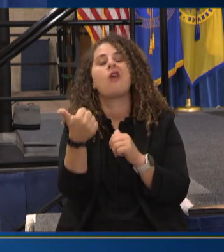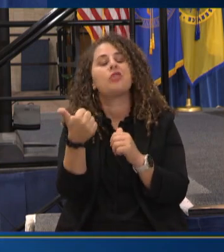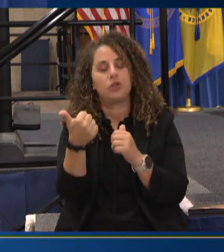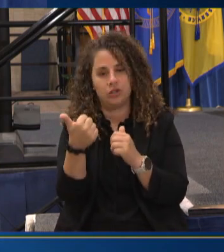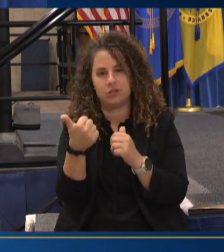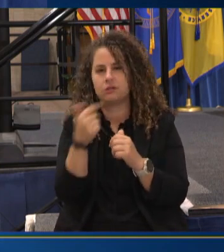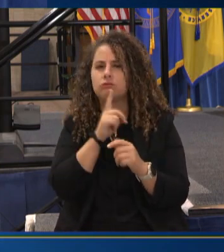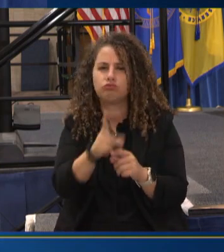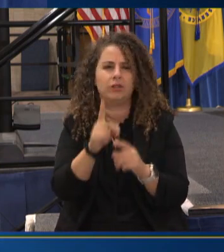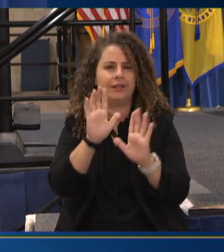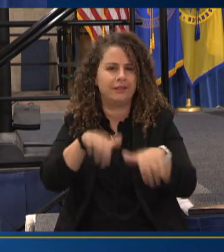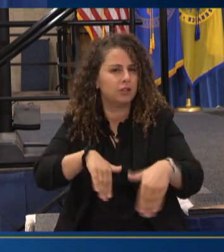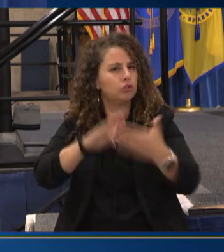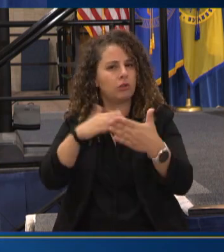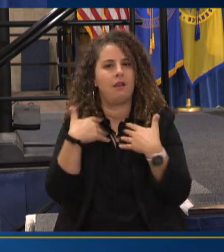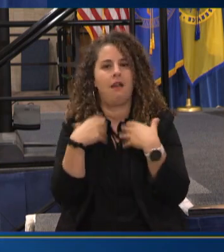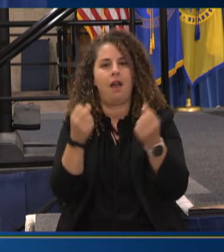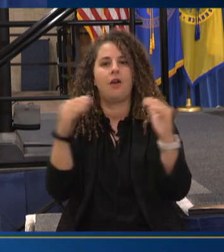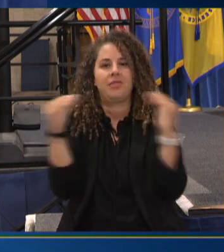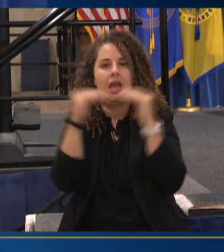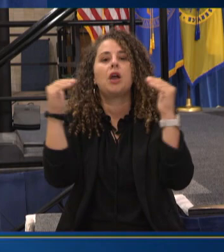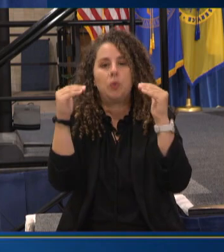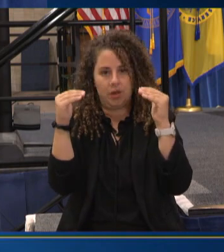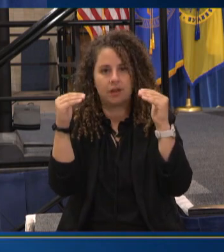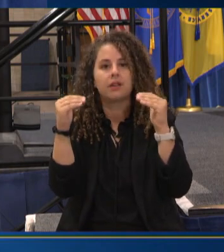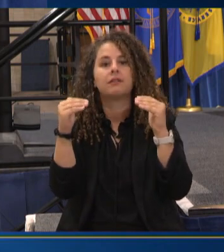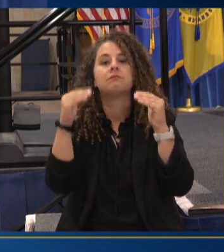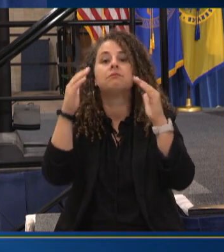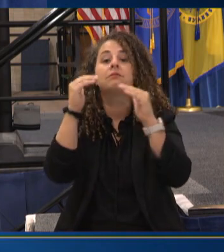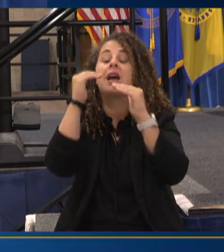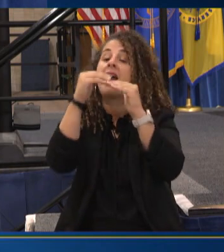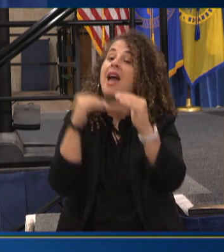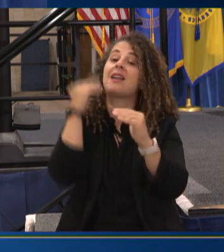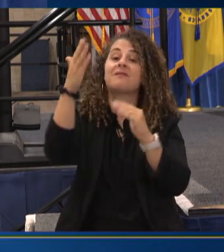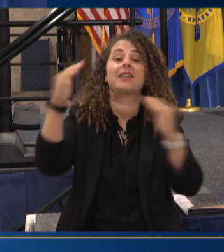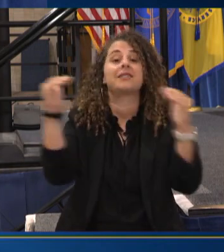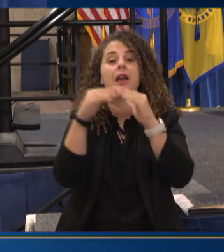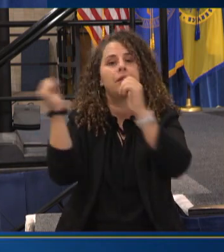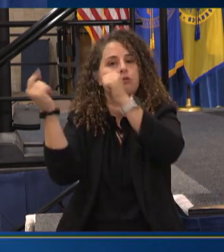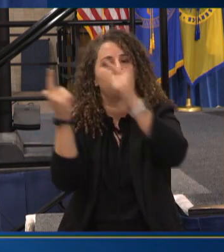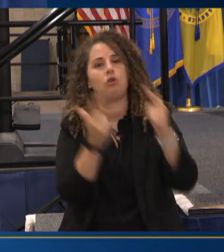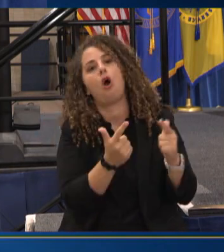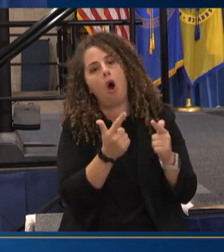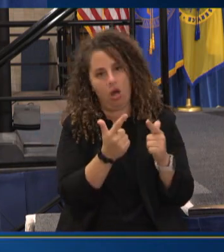really addressing health equity, advancing equity in all of the spaces in which we